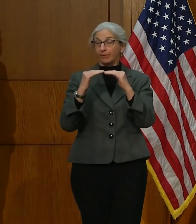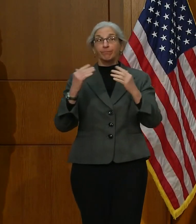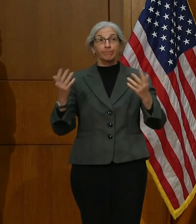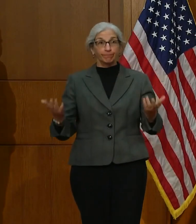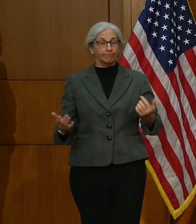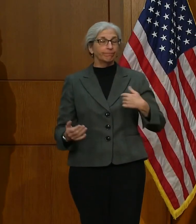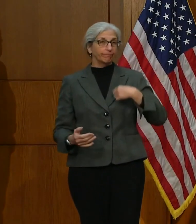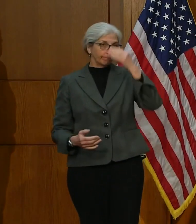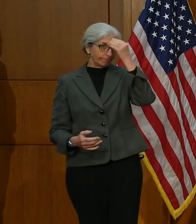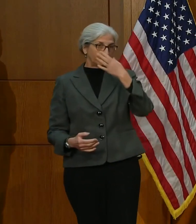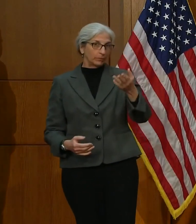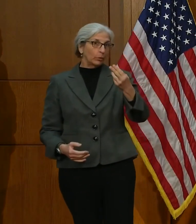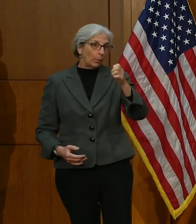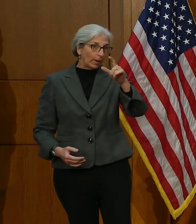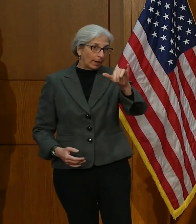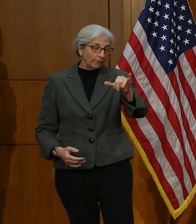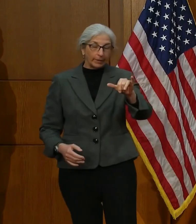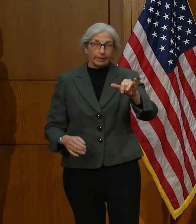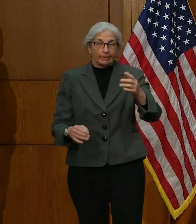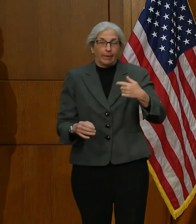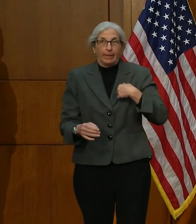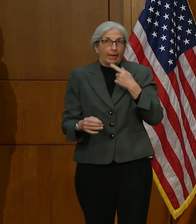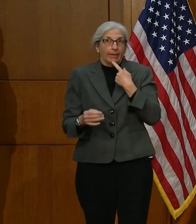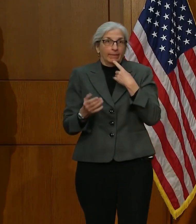QUESTION WAS IS THE CRITICISM